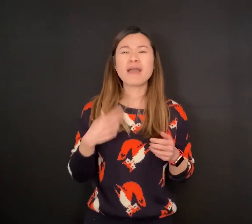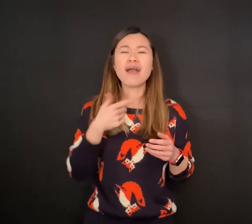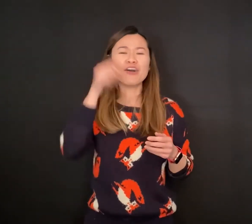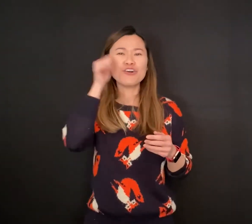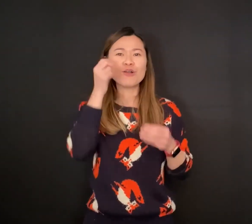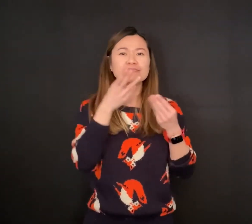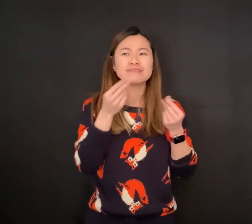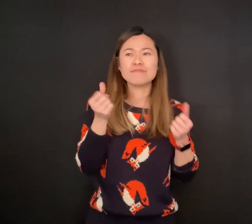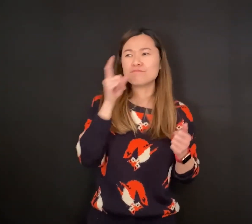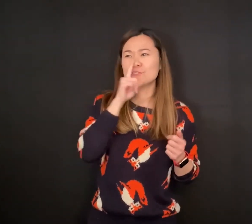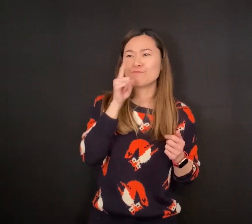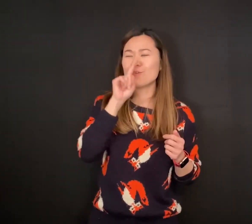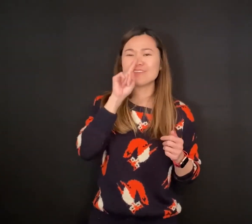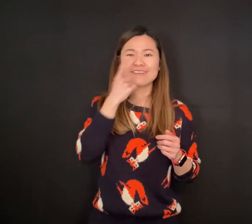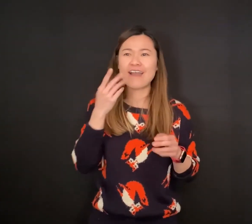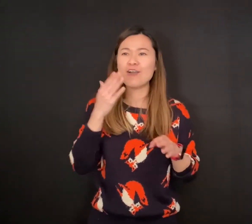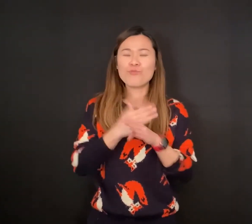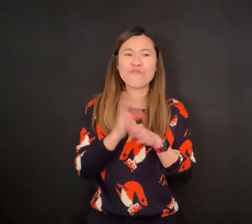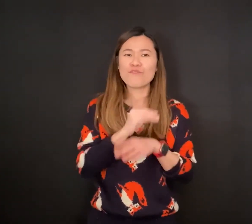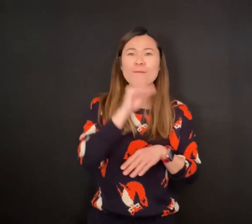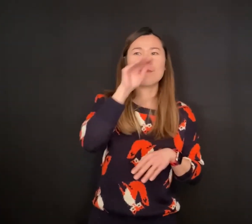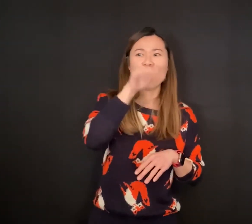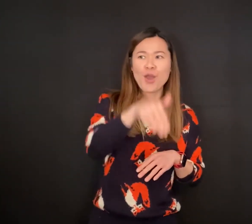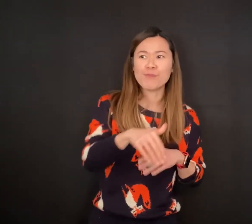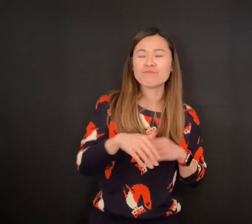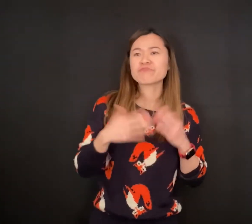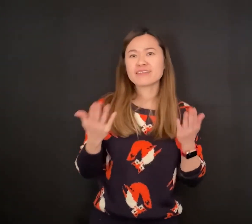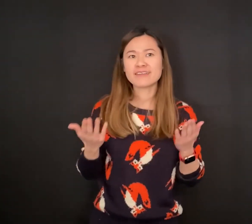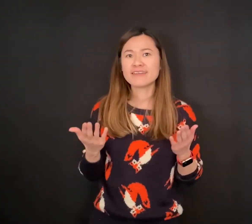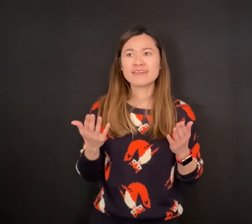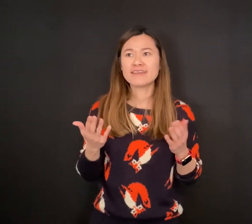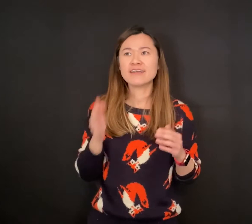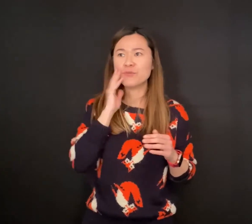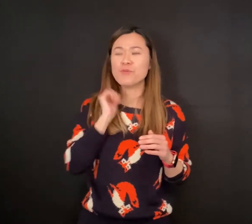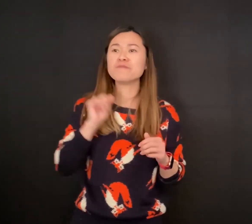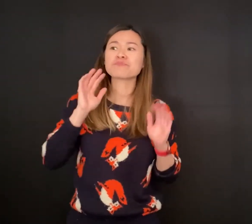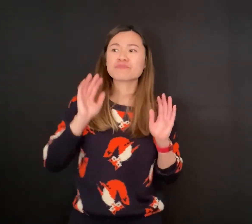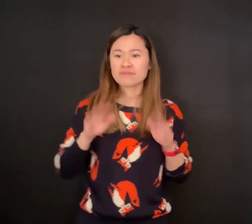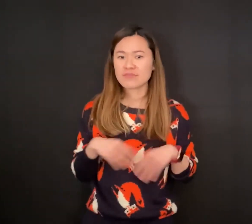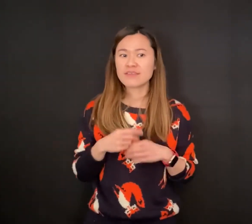But I know that some people can't work from home. Anyway,